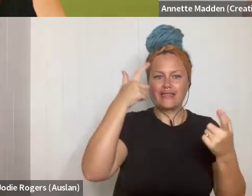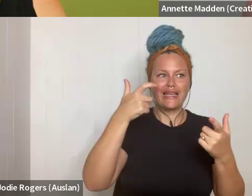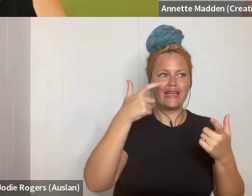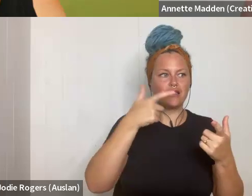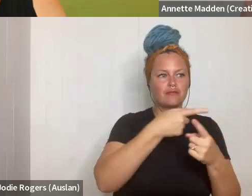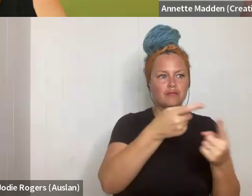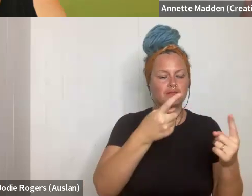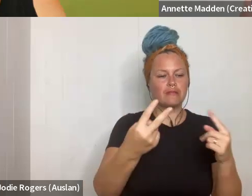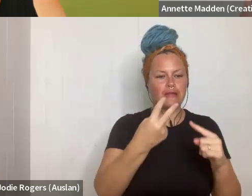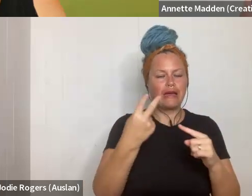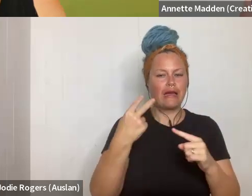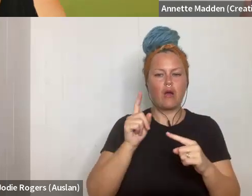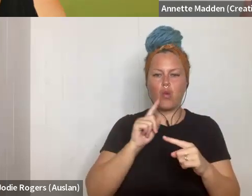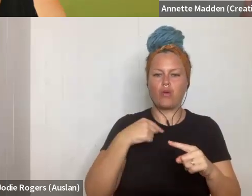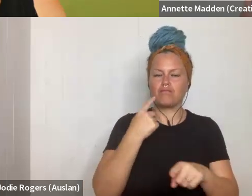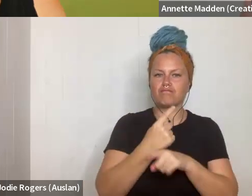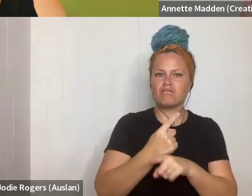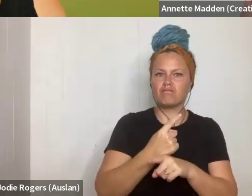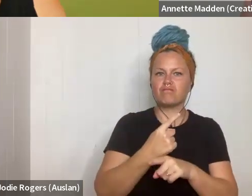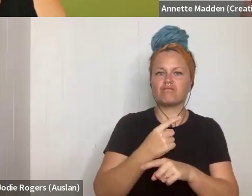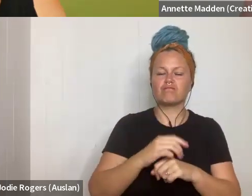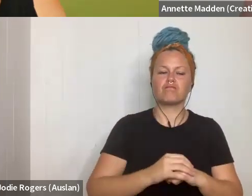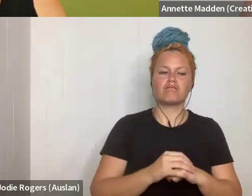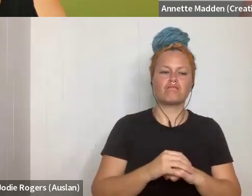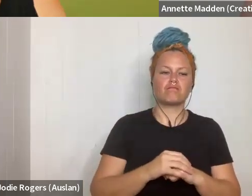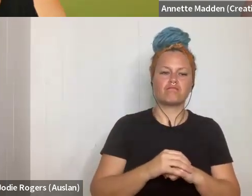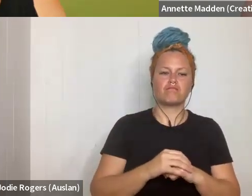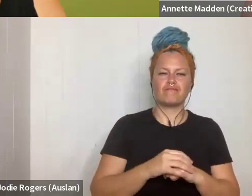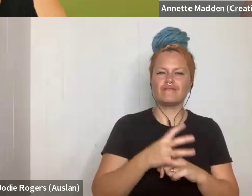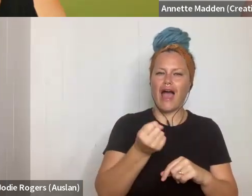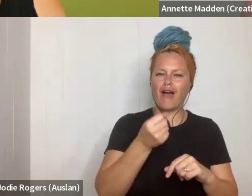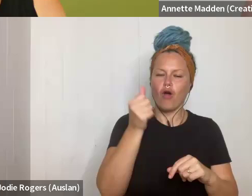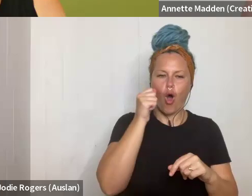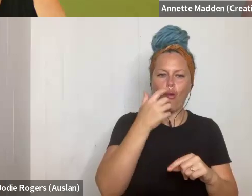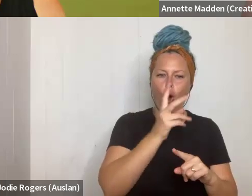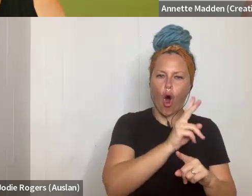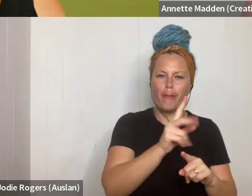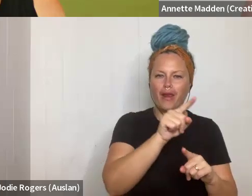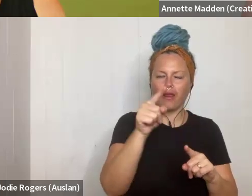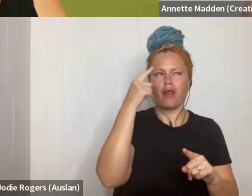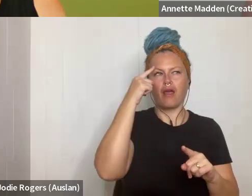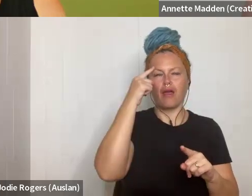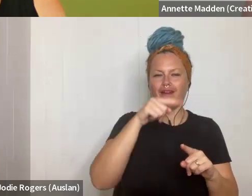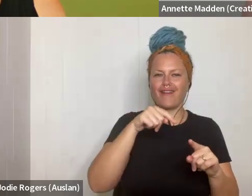There are some really great questions and it's really helpful for people to hear these different things